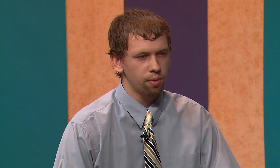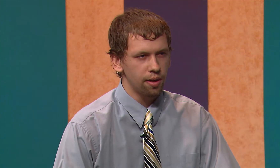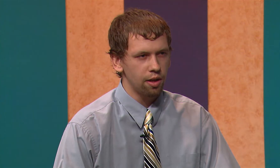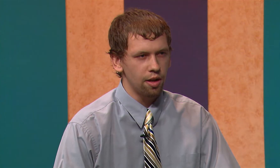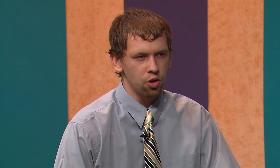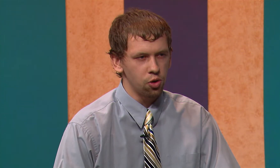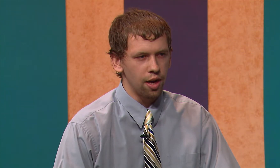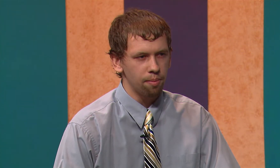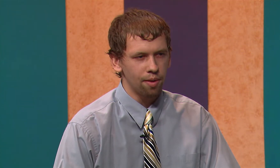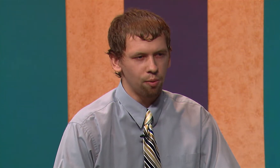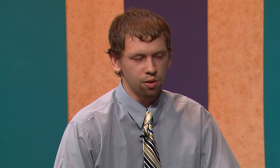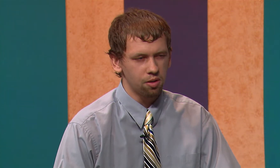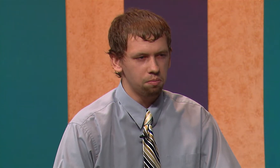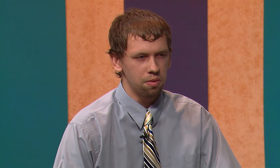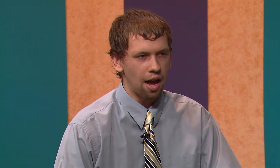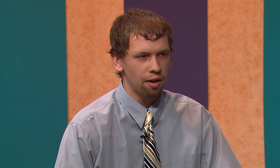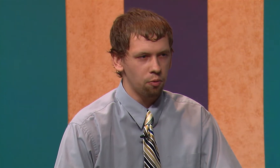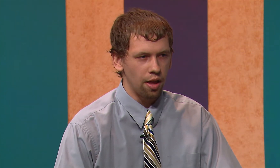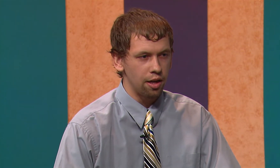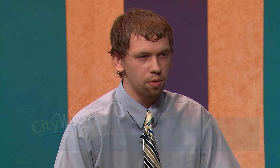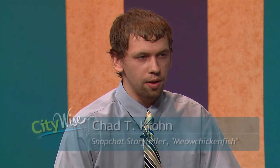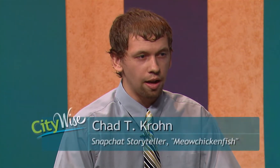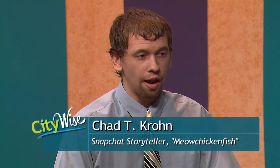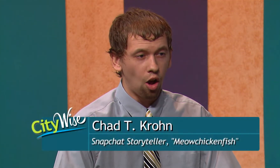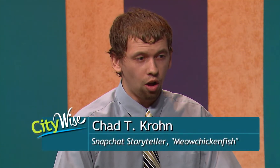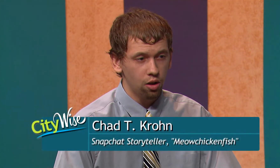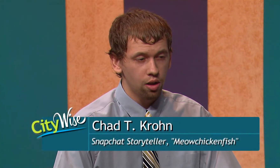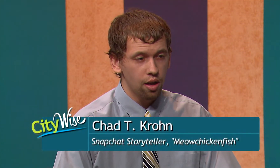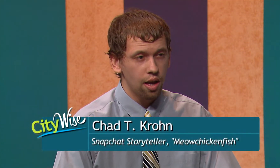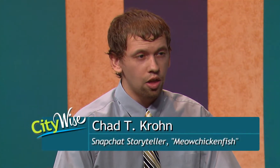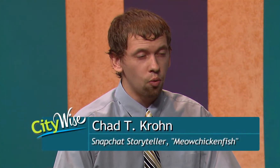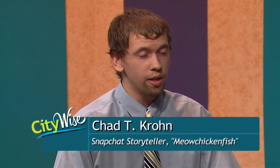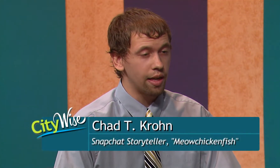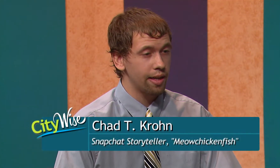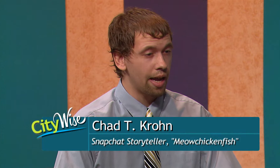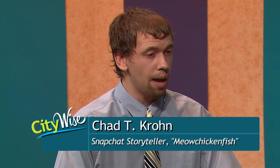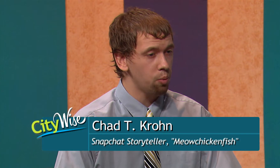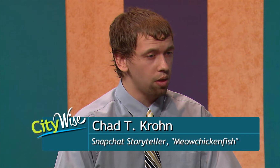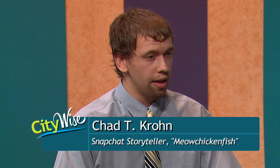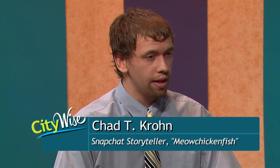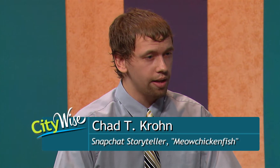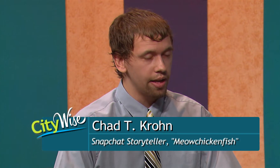I picked a user name that was not related to me at all, and the reason I kept with it